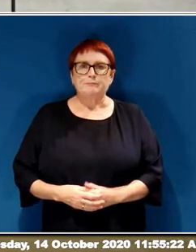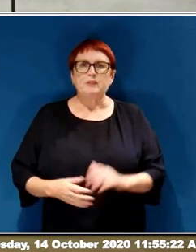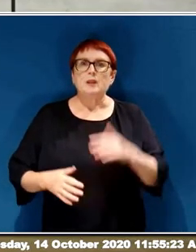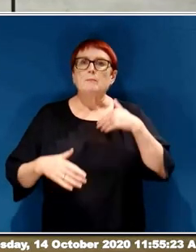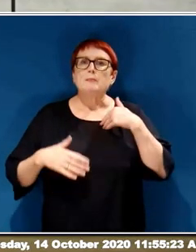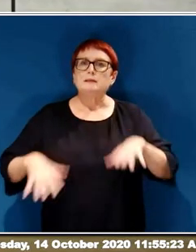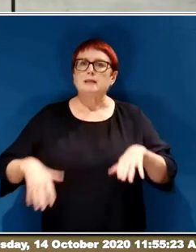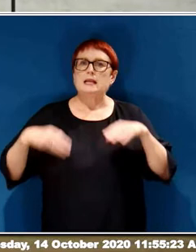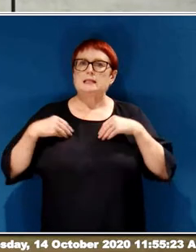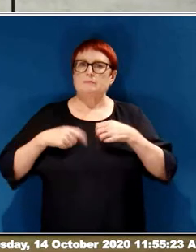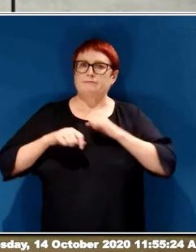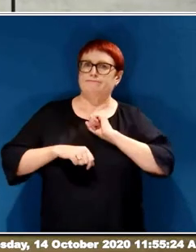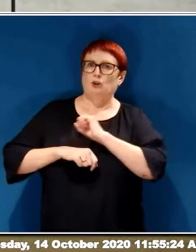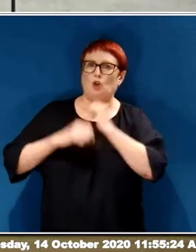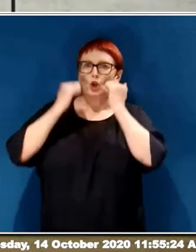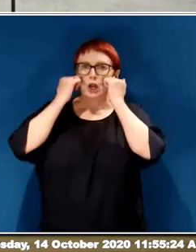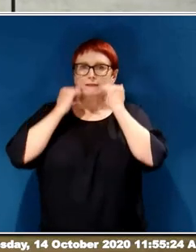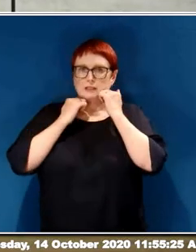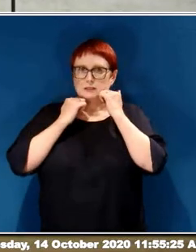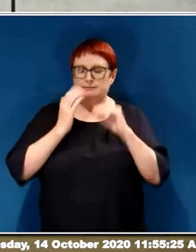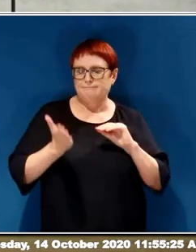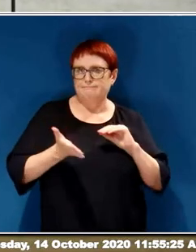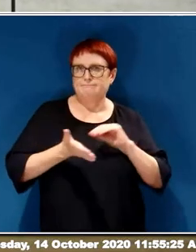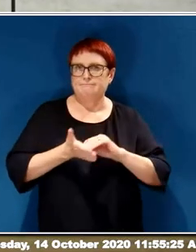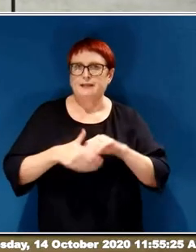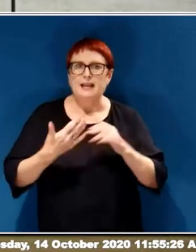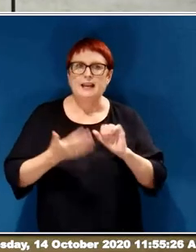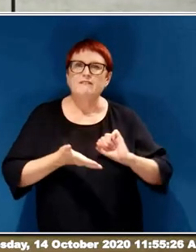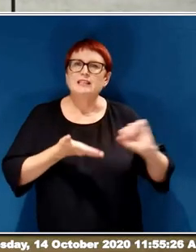marked as Exhibit 7.113.